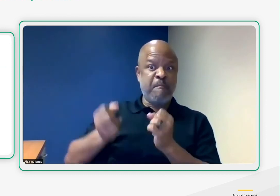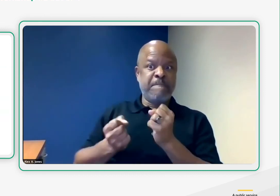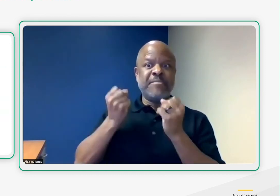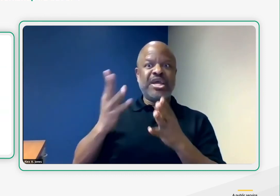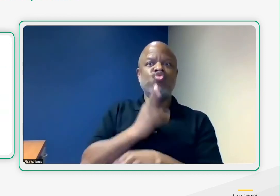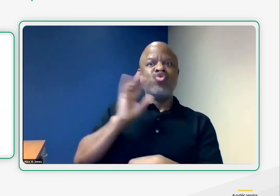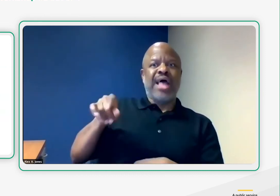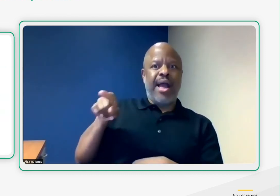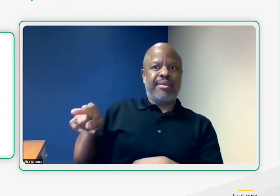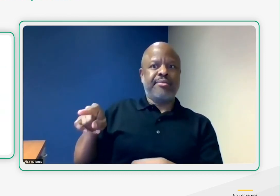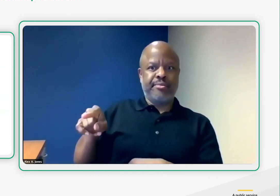Many people use that.